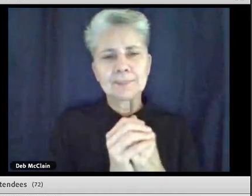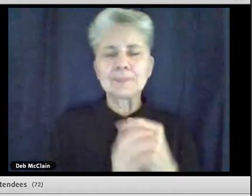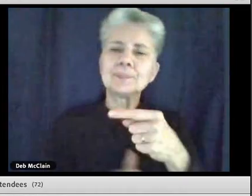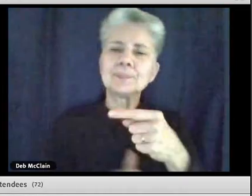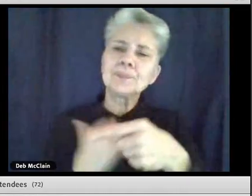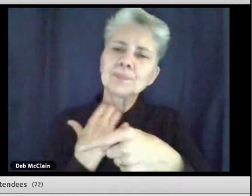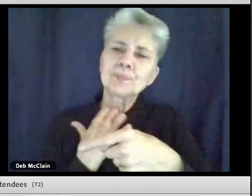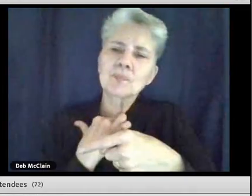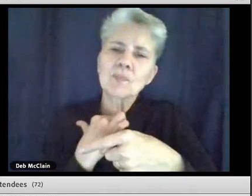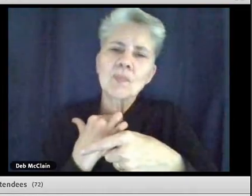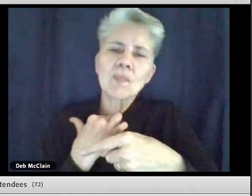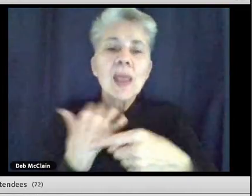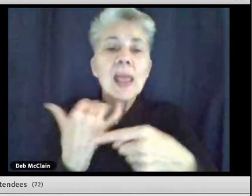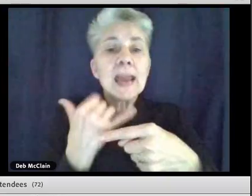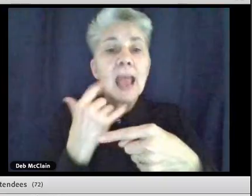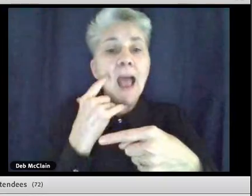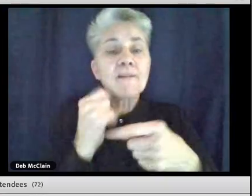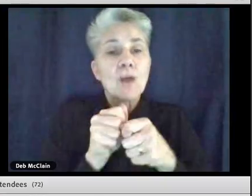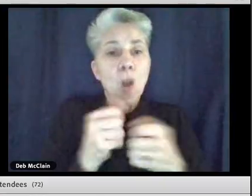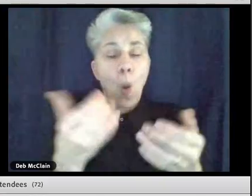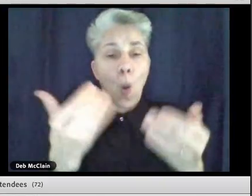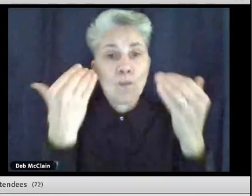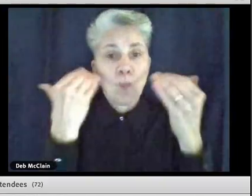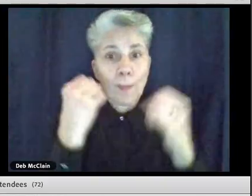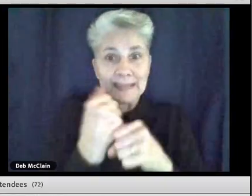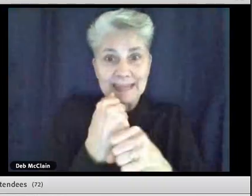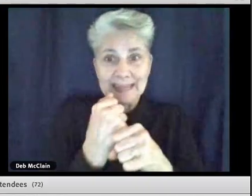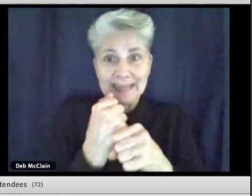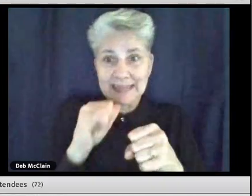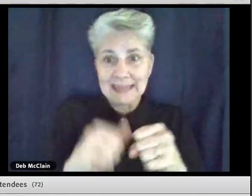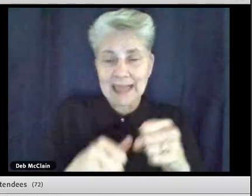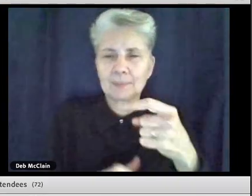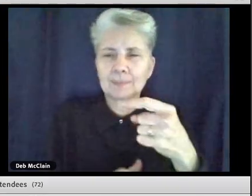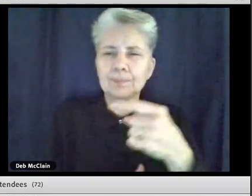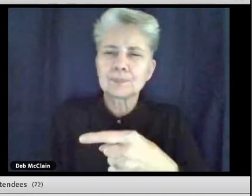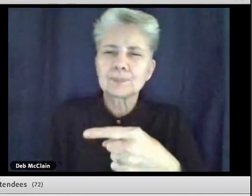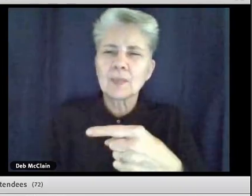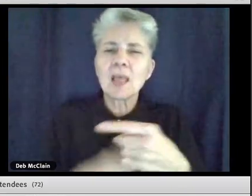Okay, so now for the overwhelming statistics. These are facts.